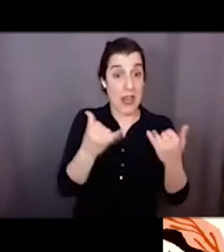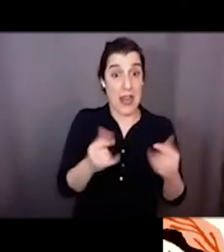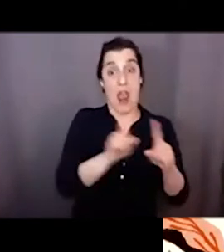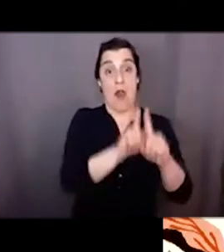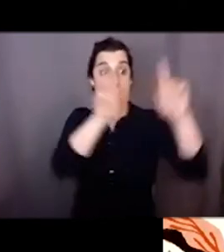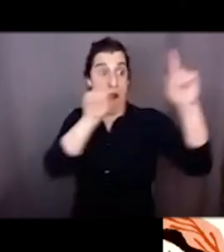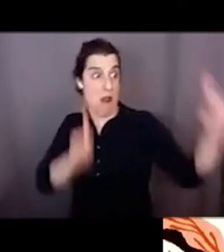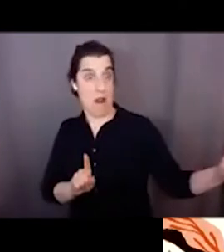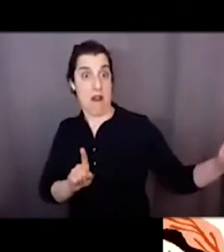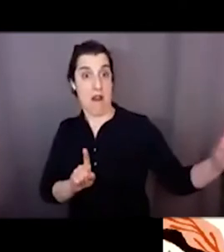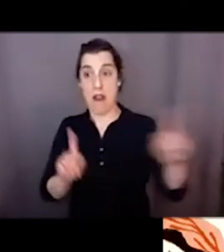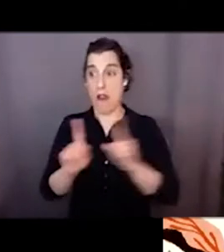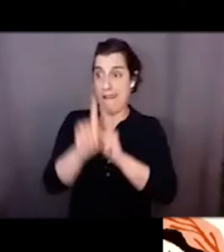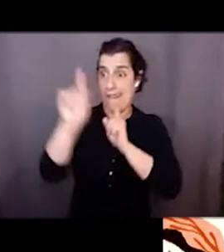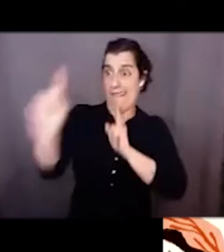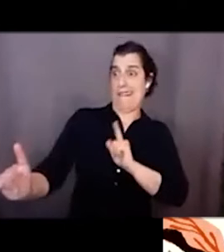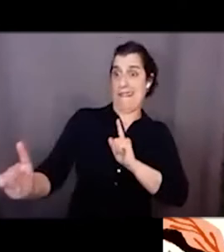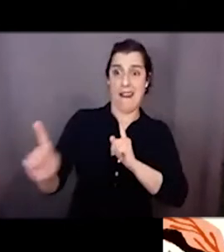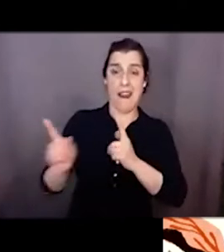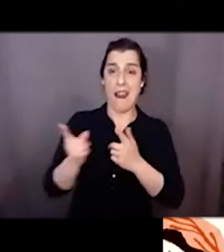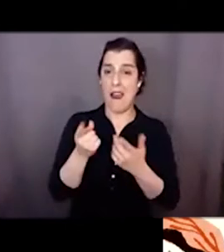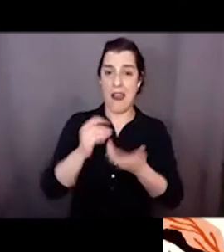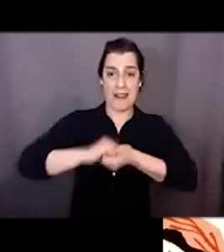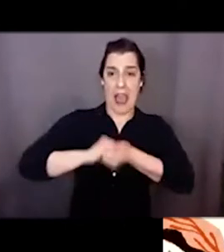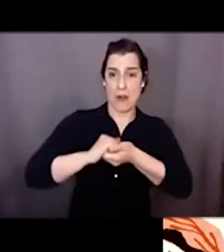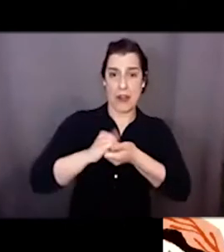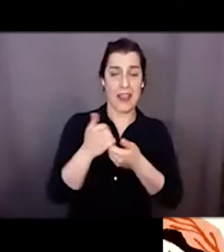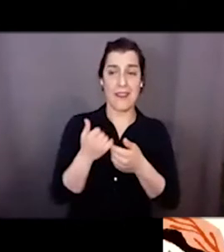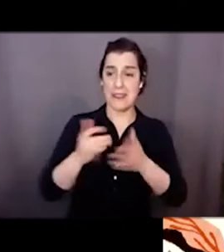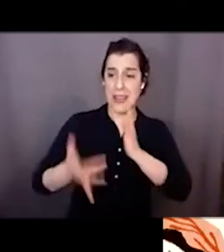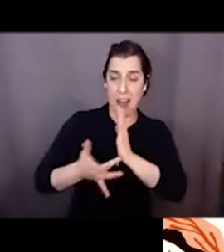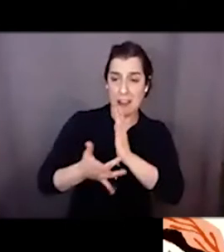Pieces of collaborative and enterprise technology in particular and educational